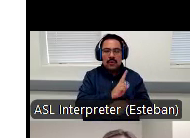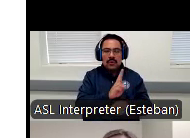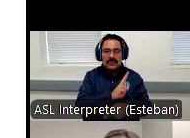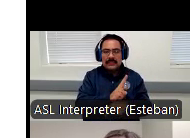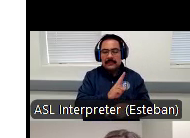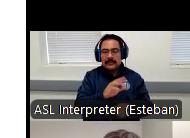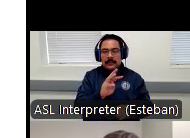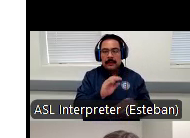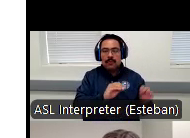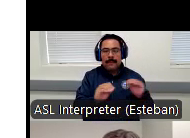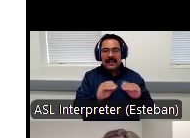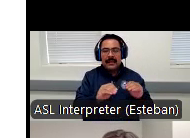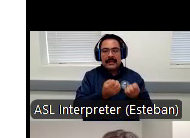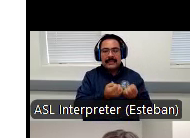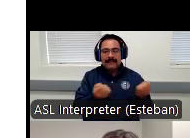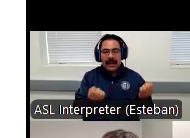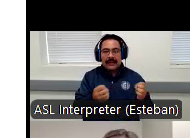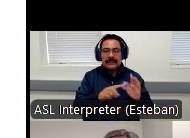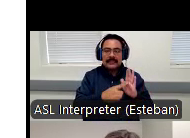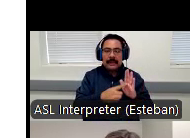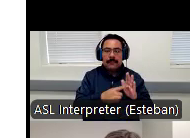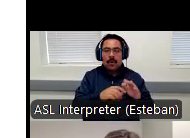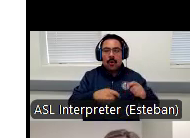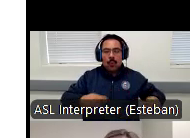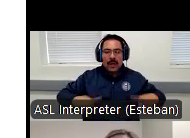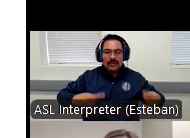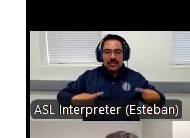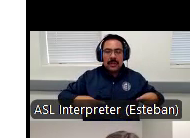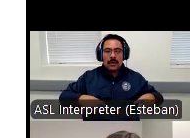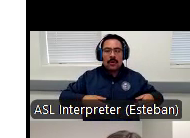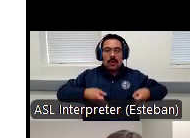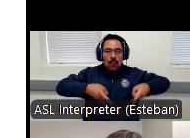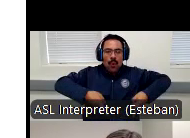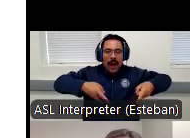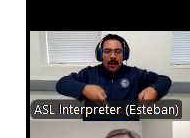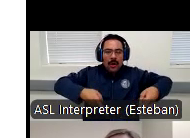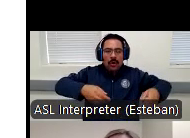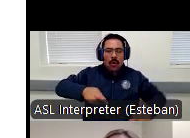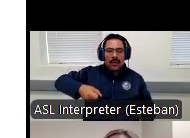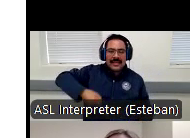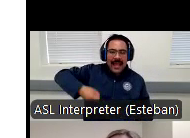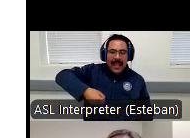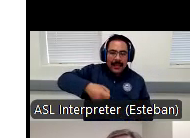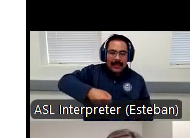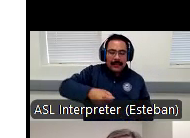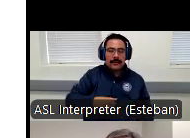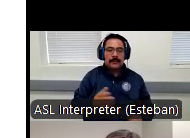mobility device, such as a wheelchair or a walker or maybe a cane, someone who has a mental health